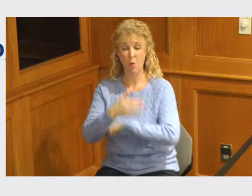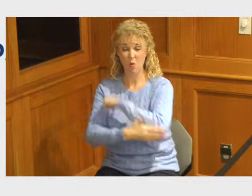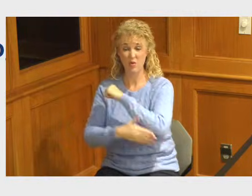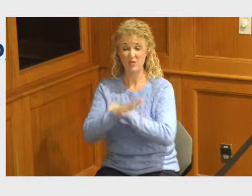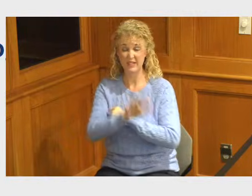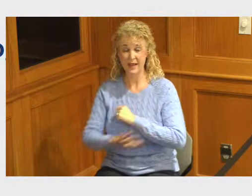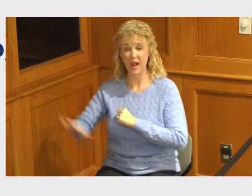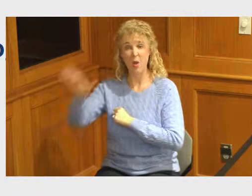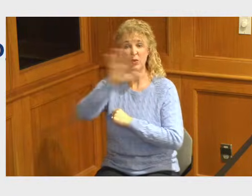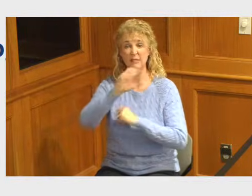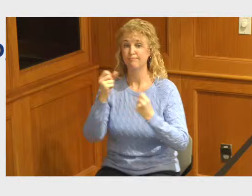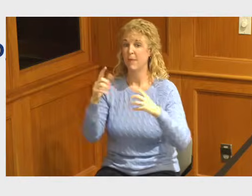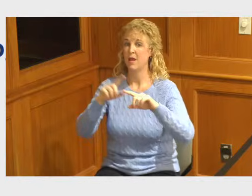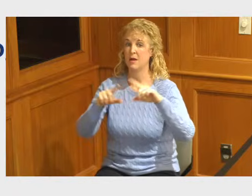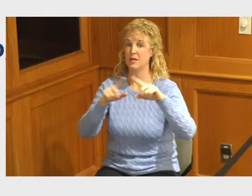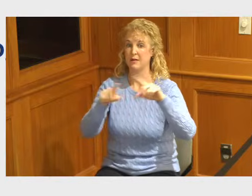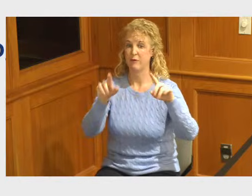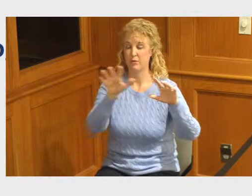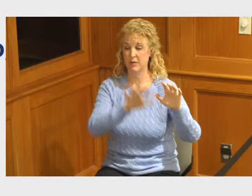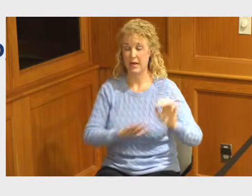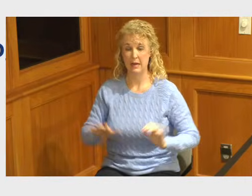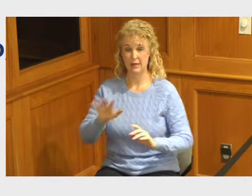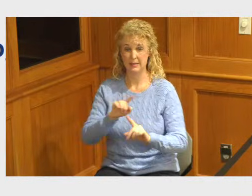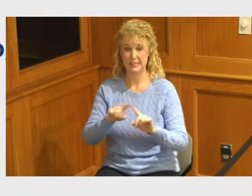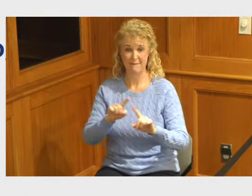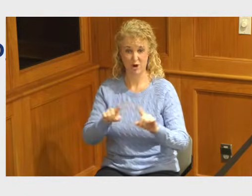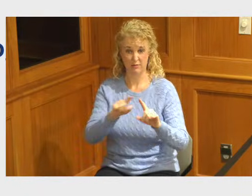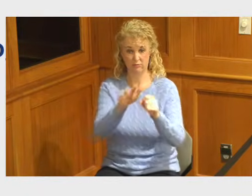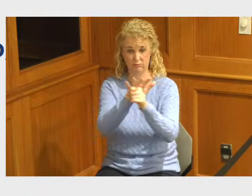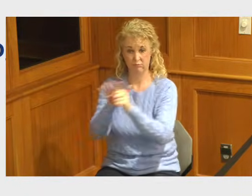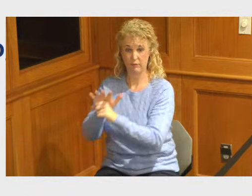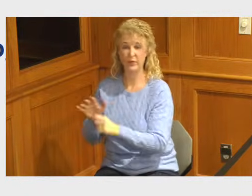county. there was a real emphasis on trying to support smaller burgeoning emerging real